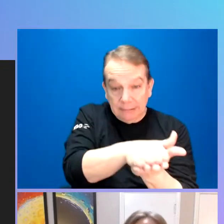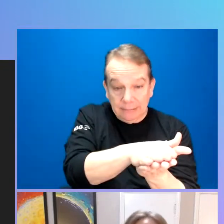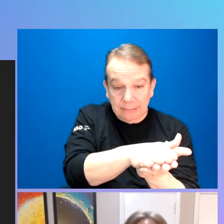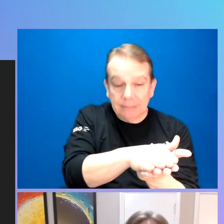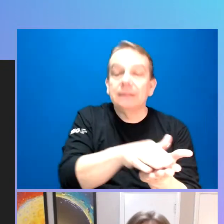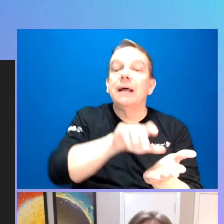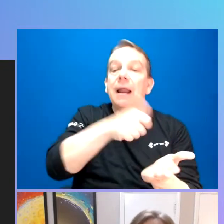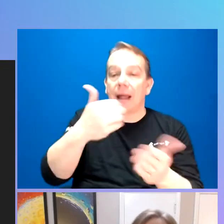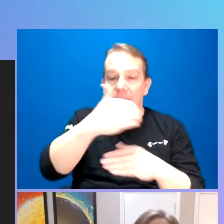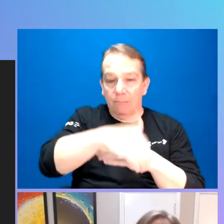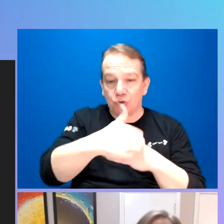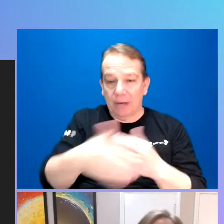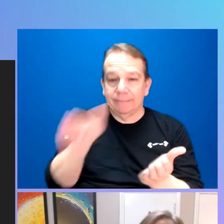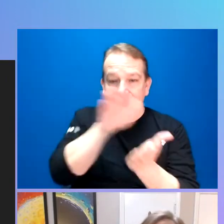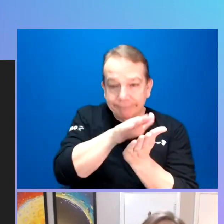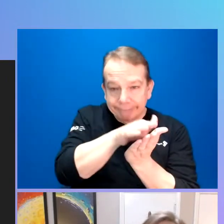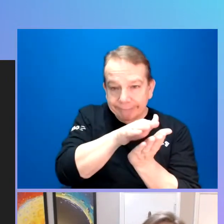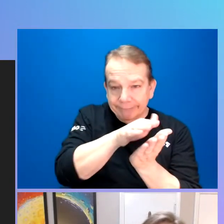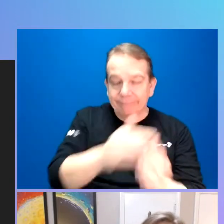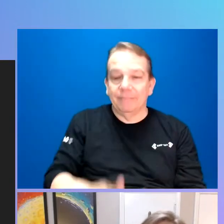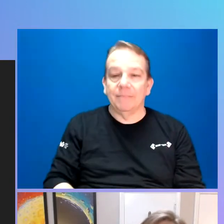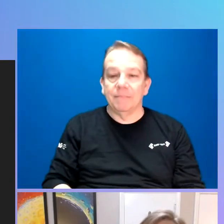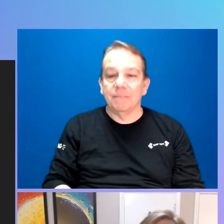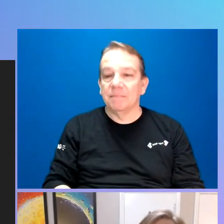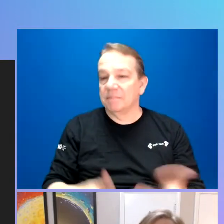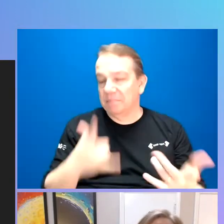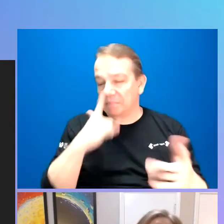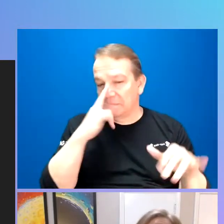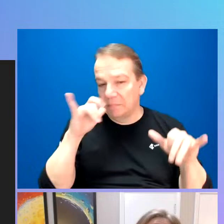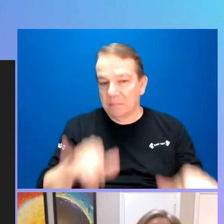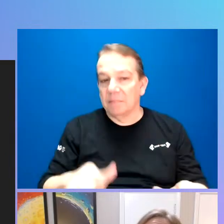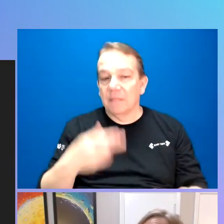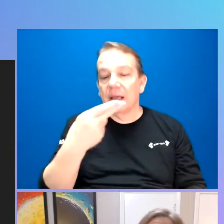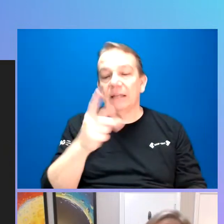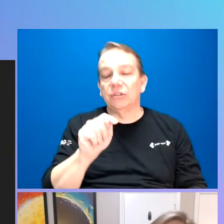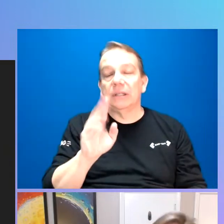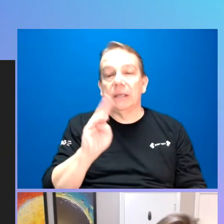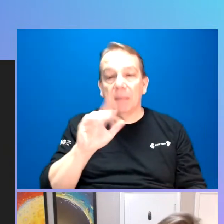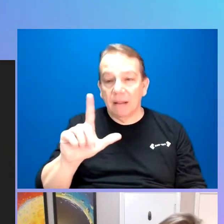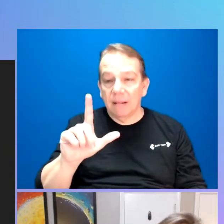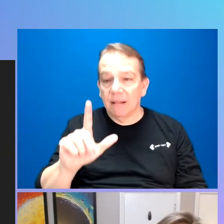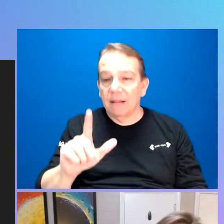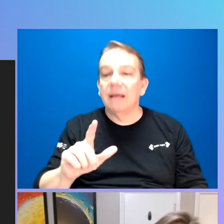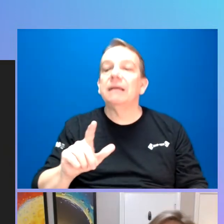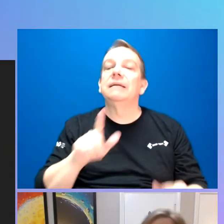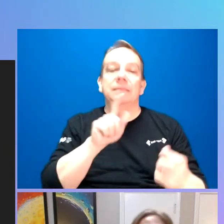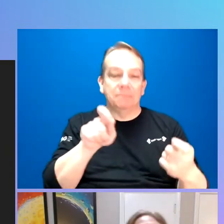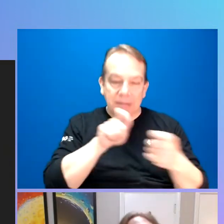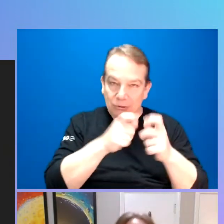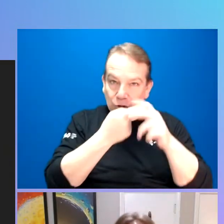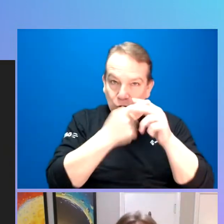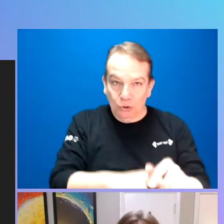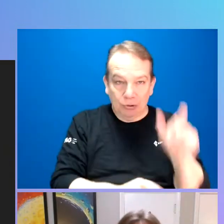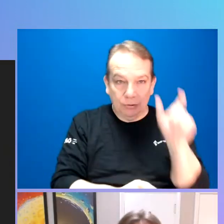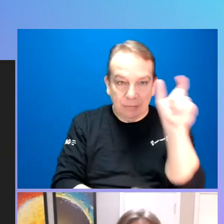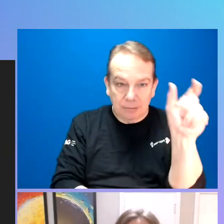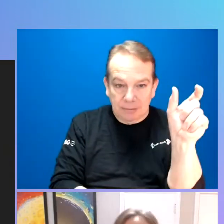bread on the bottom. And similarly, in HTML element has a start tag at the start. Some